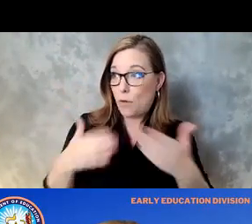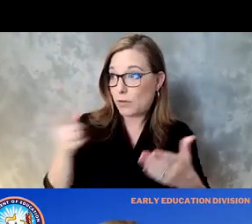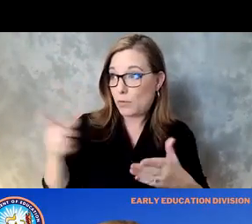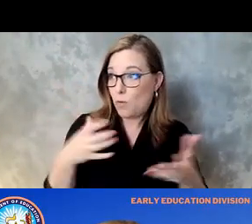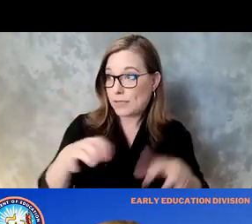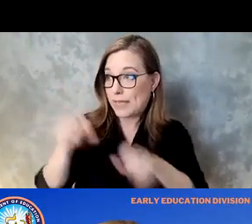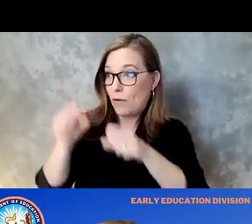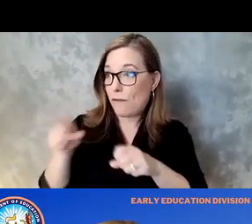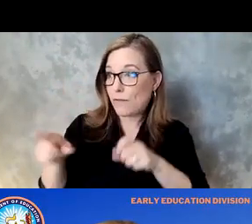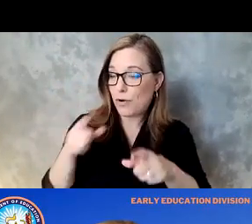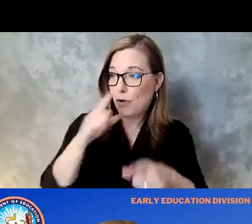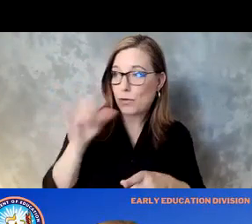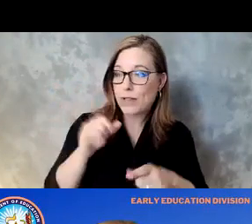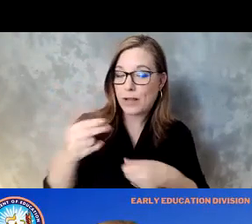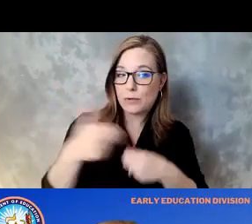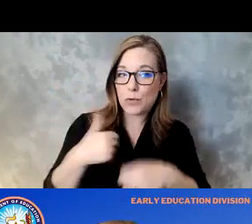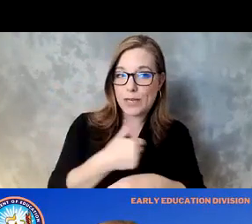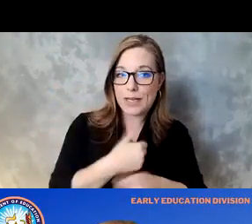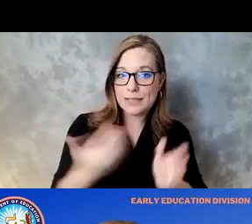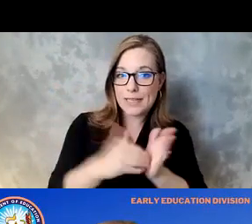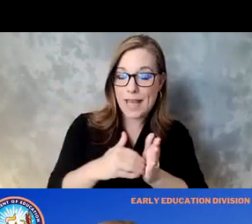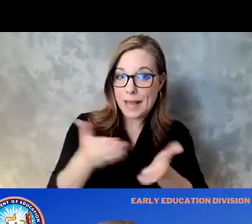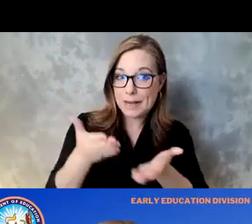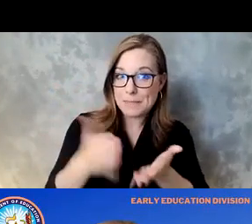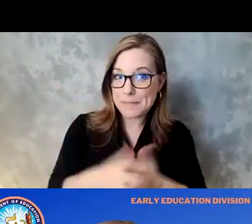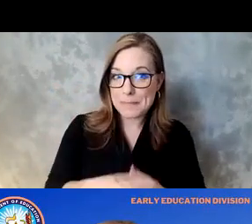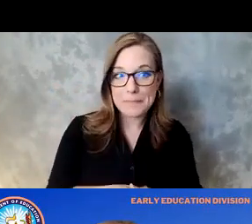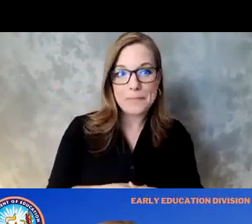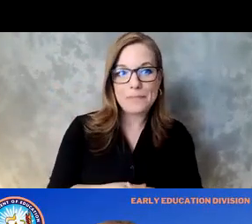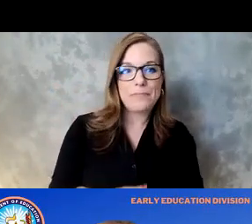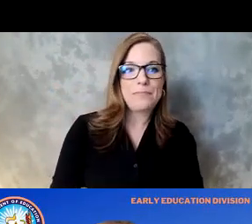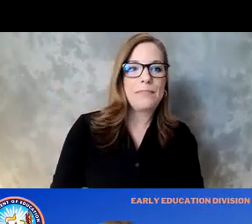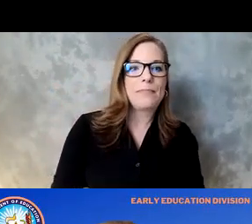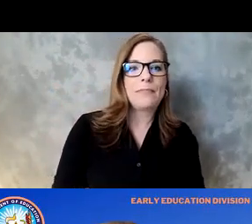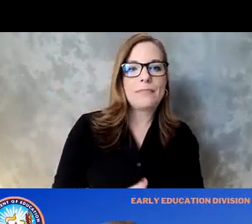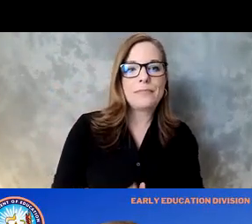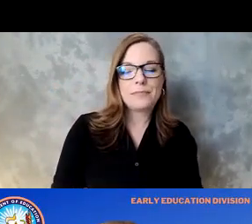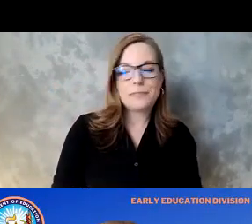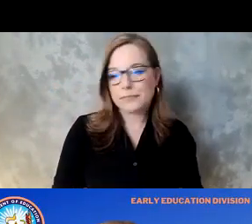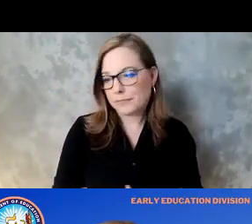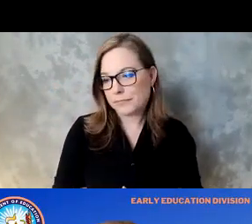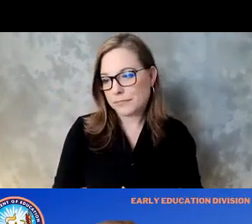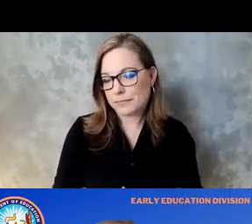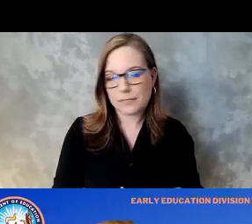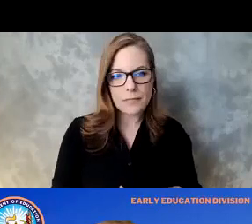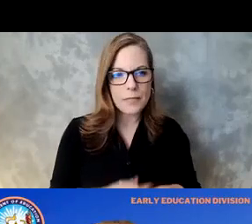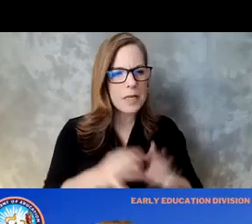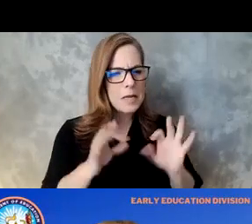looks like you may have rejoined us. Alright I will ... Stephen Propheter: I think you can continue please.